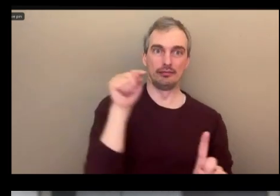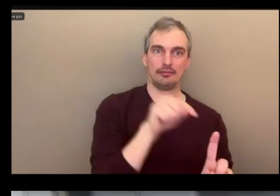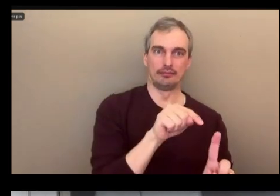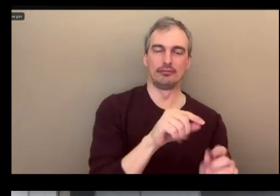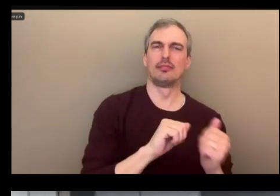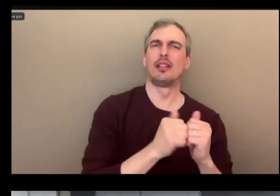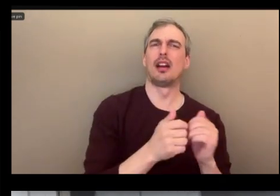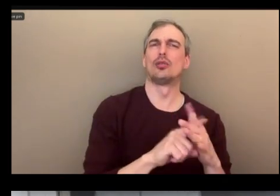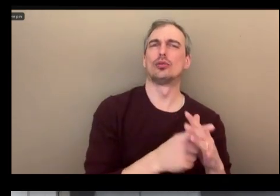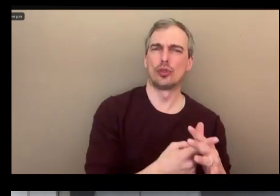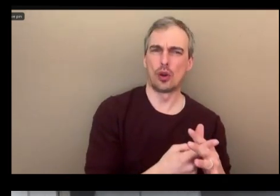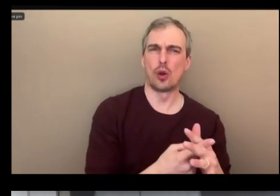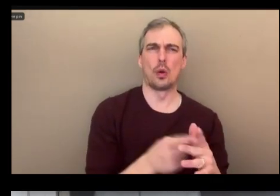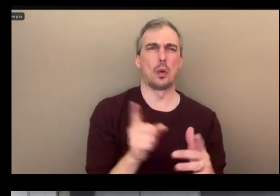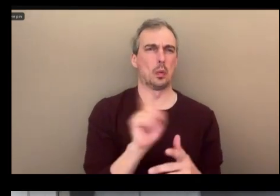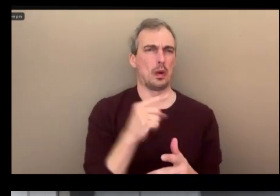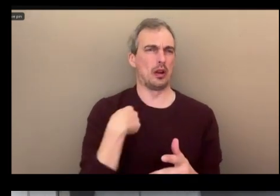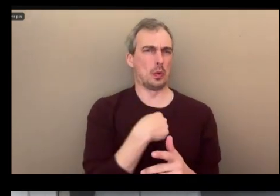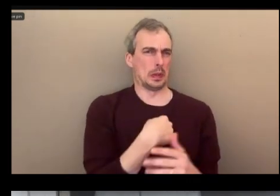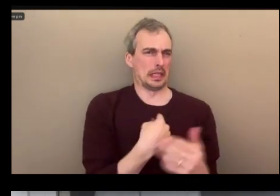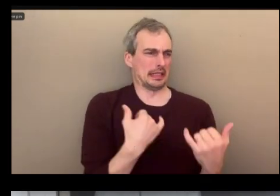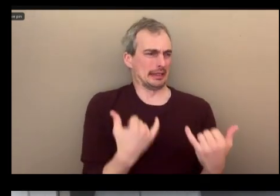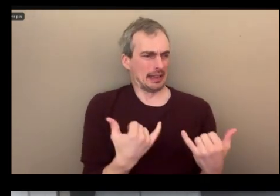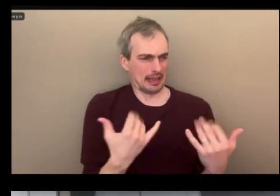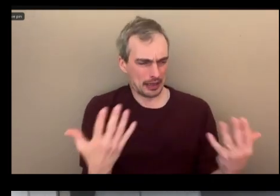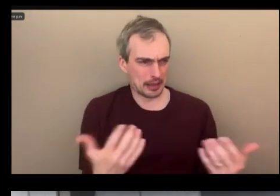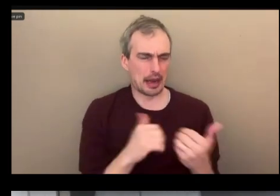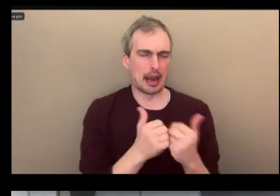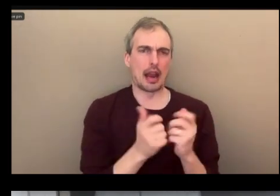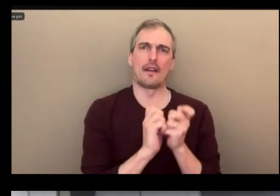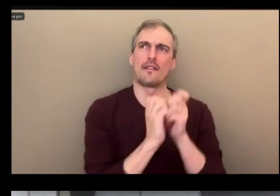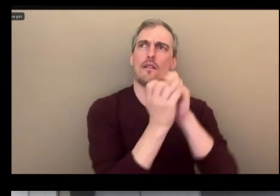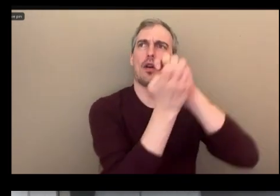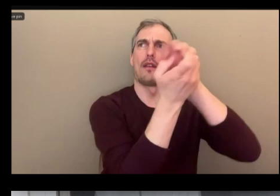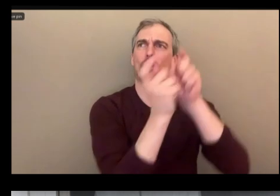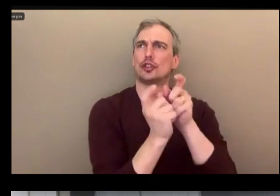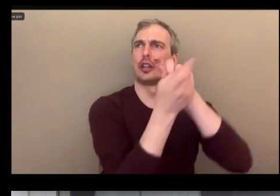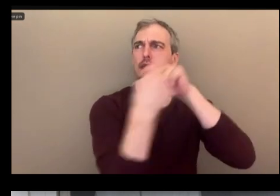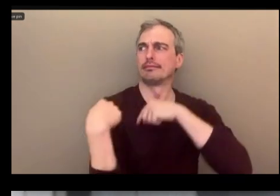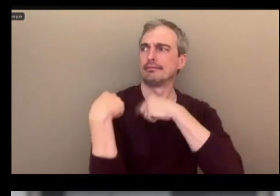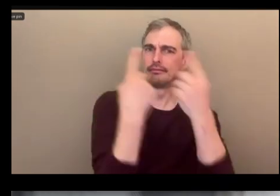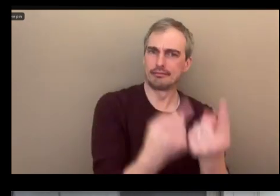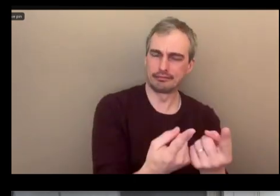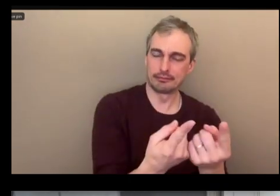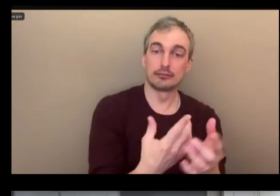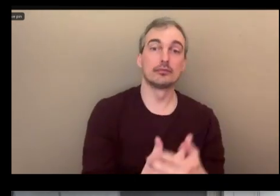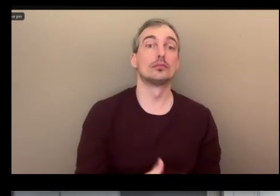So as I've said, nine years ago, I was asked to take this team -- at